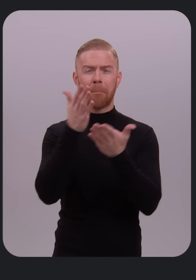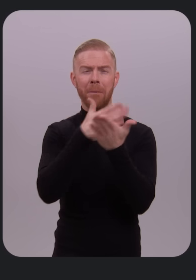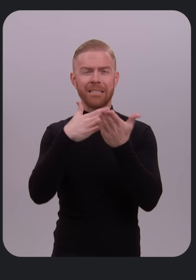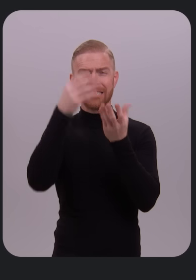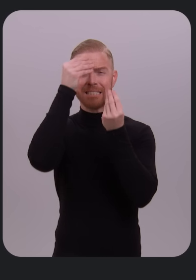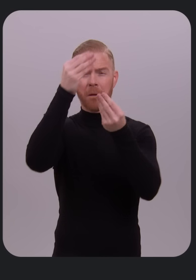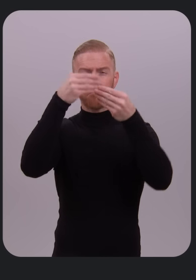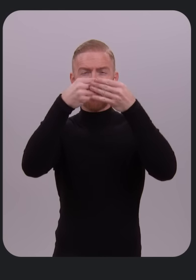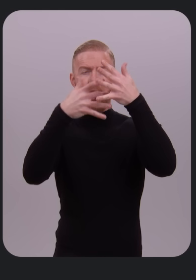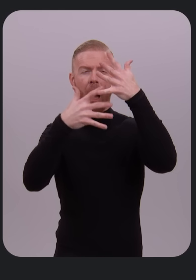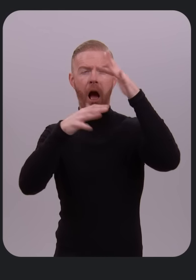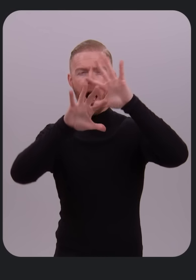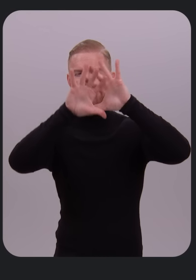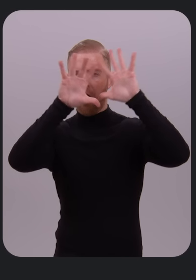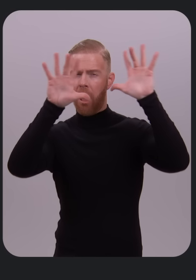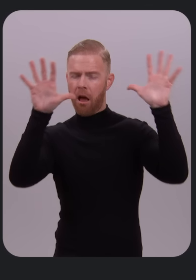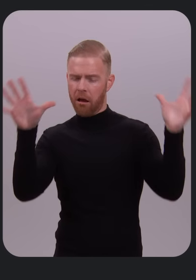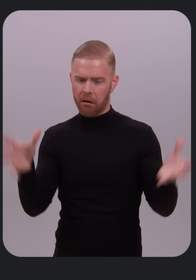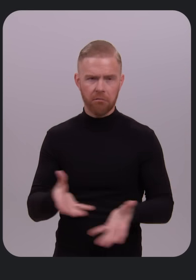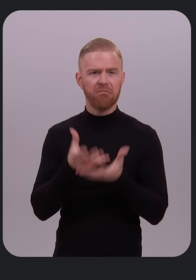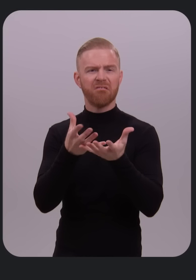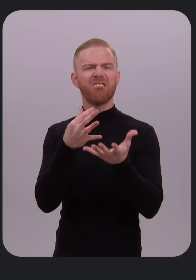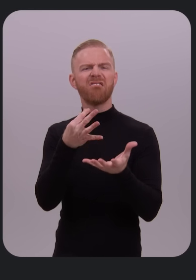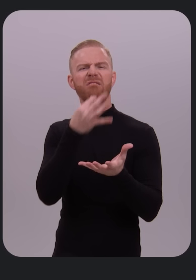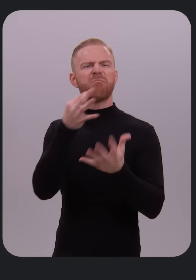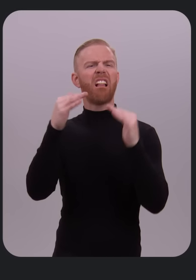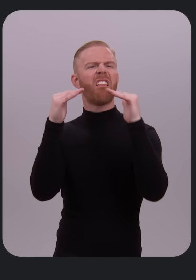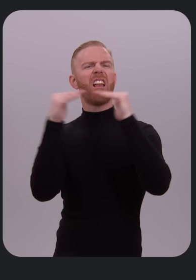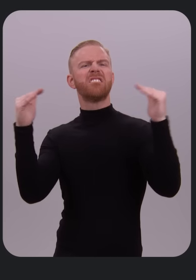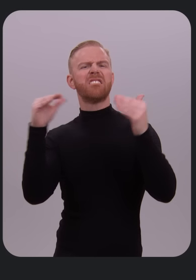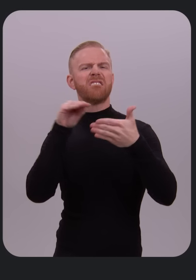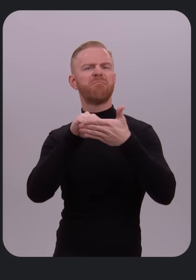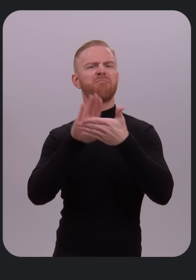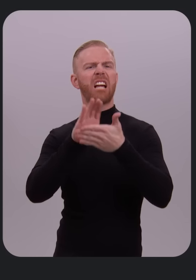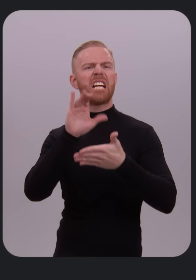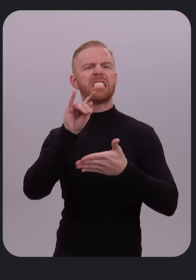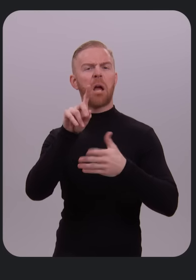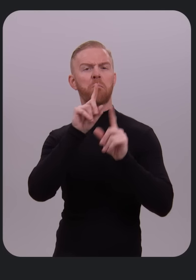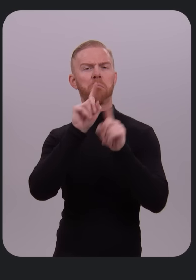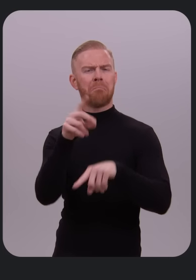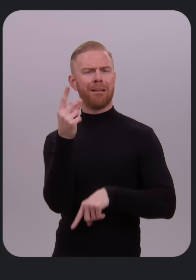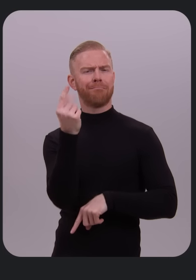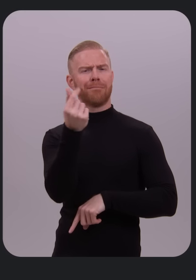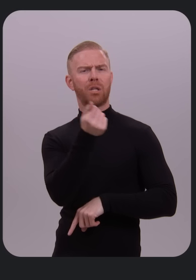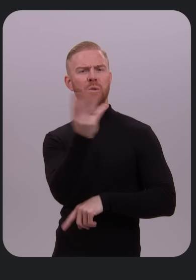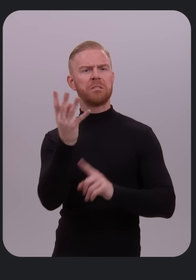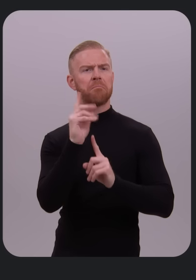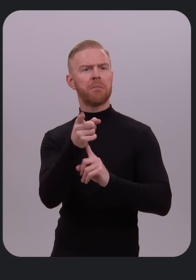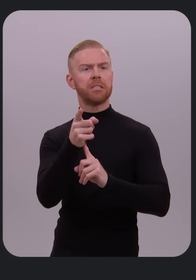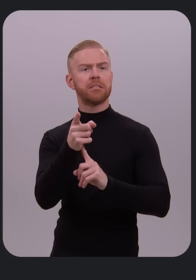to create an expert level, fully sighted report in just minutes. It includes links to the web throughout,